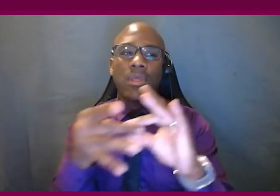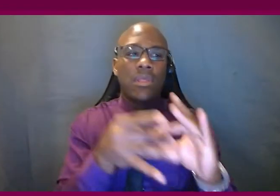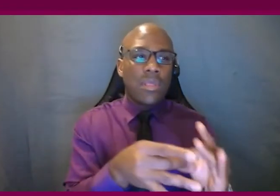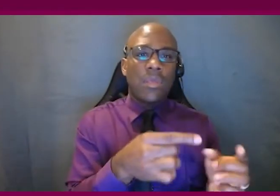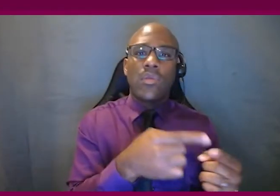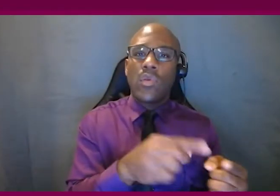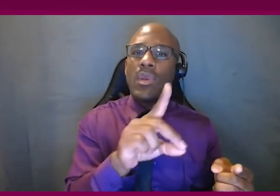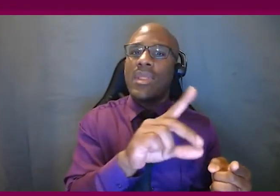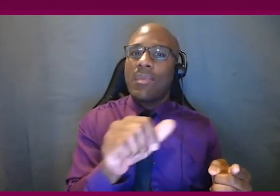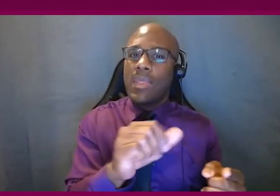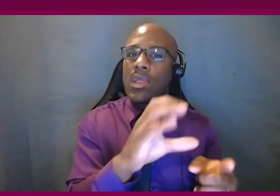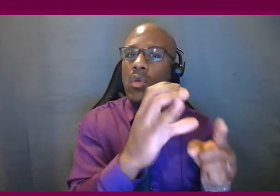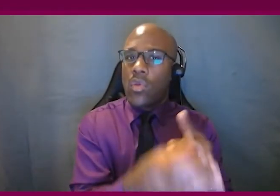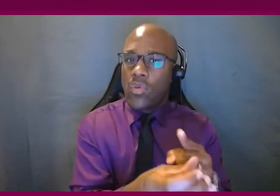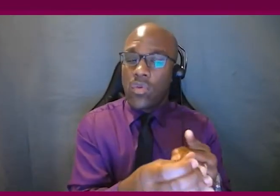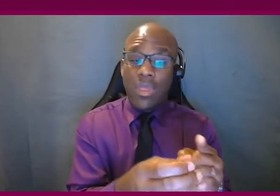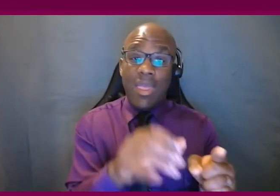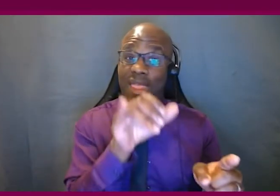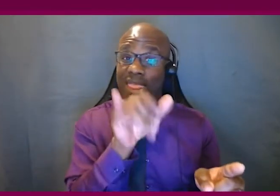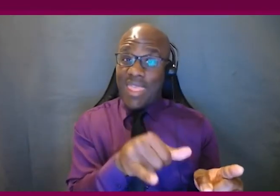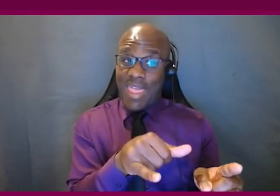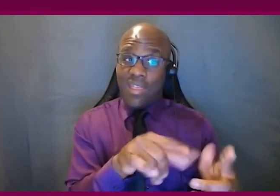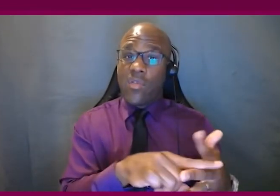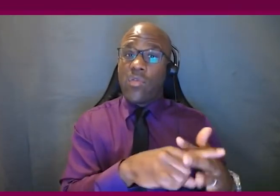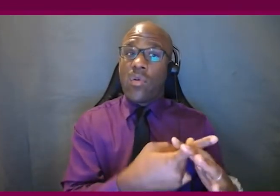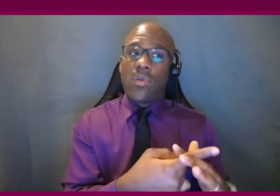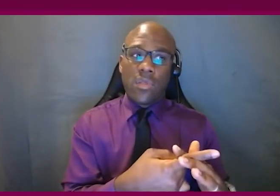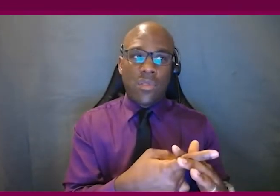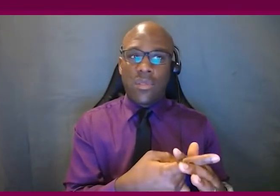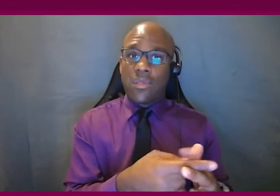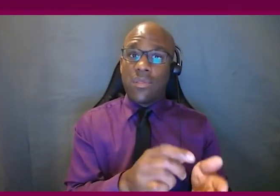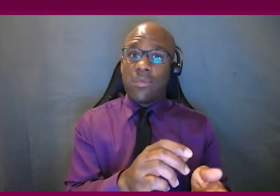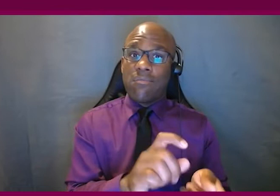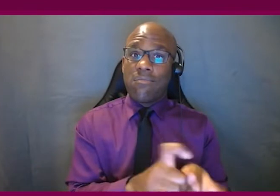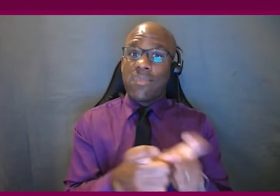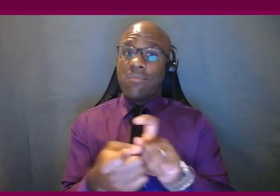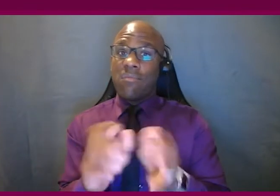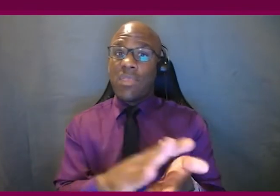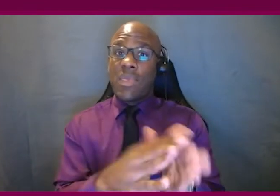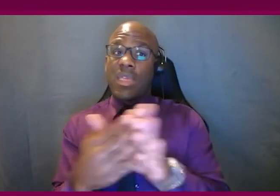"Hey, this is this marginalized community who is underrepresented. Here are their stories.